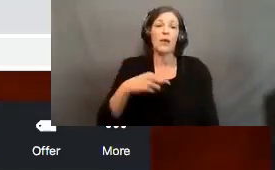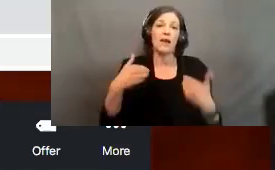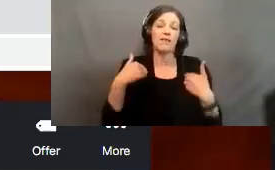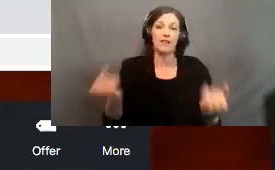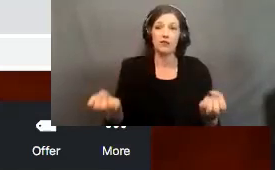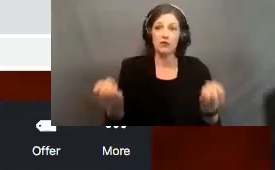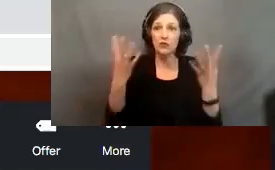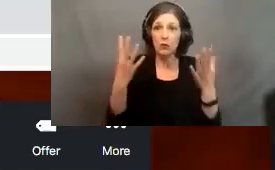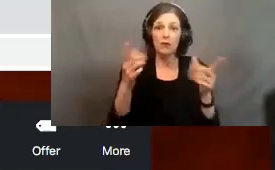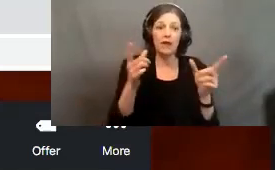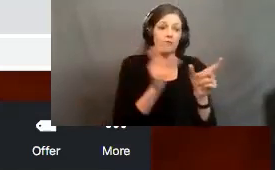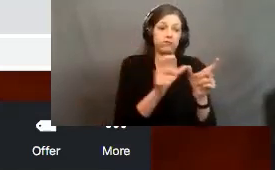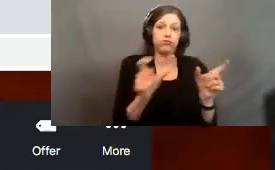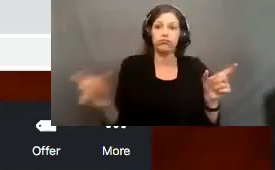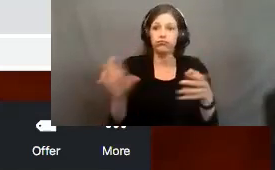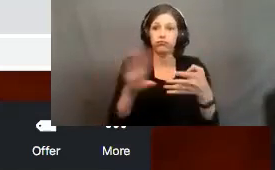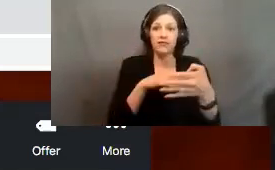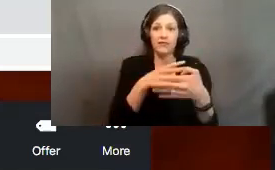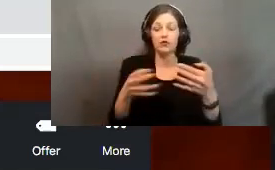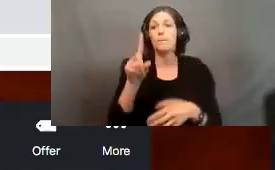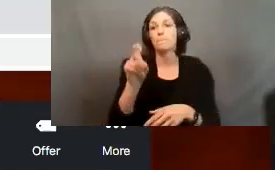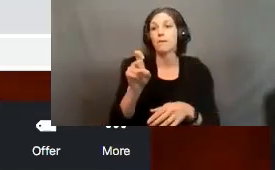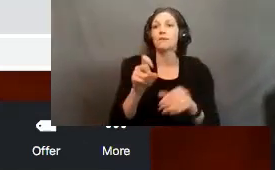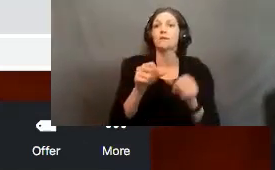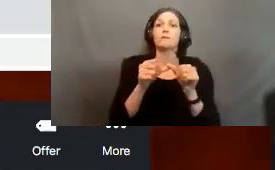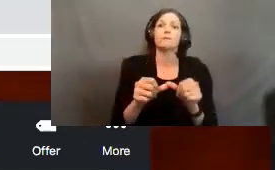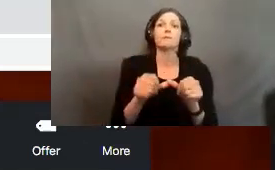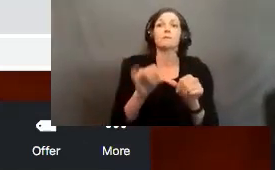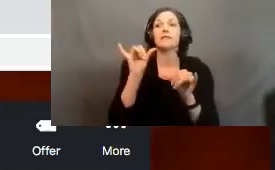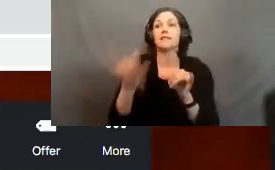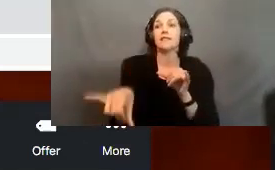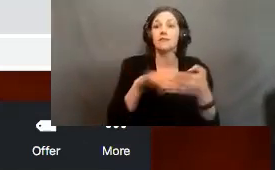that people need to stay on schedule. But if you 12:40:54 would like to continue a conversation